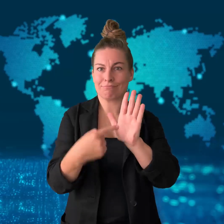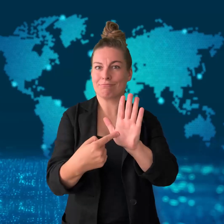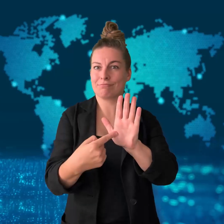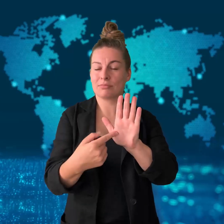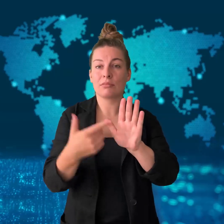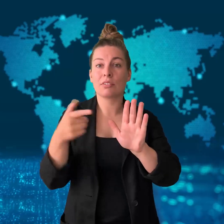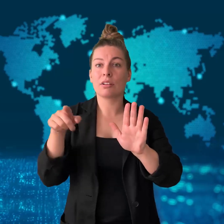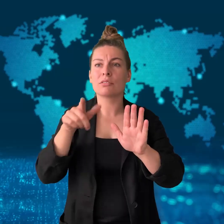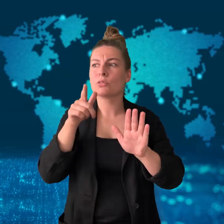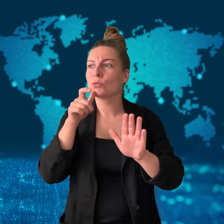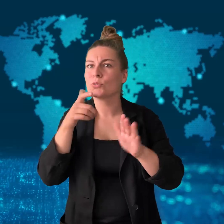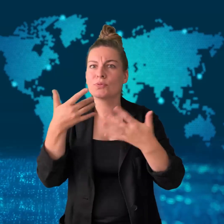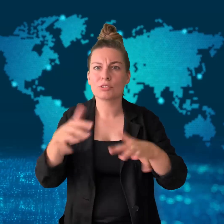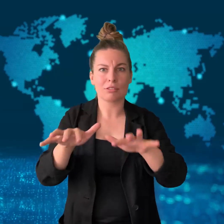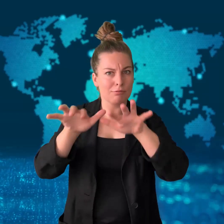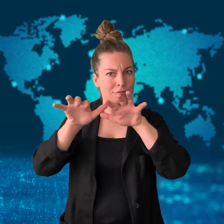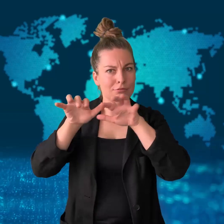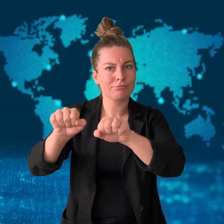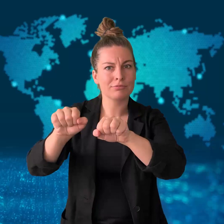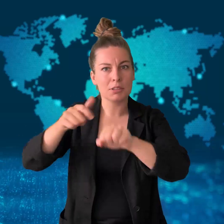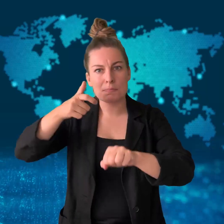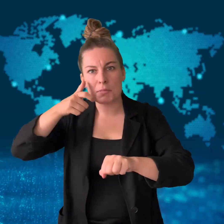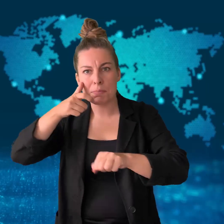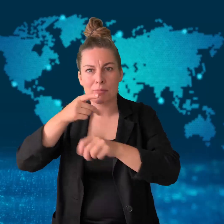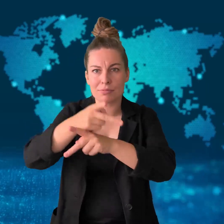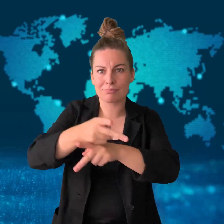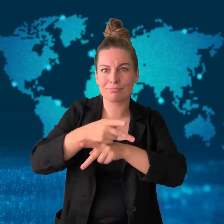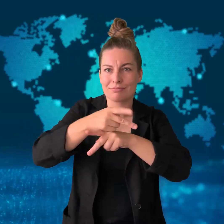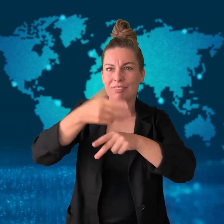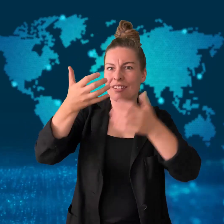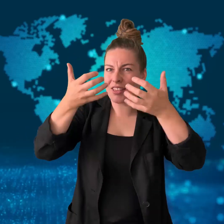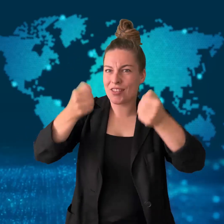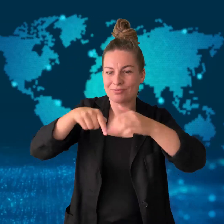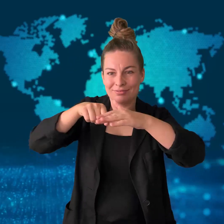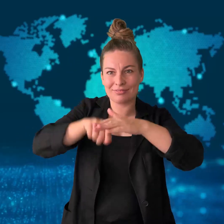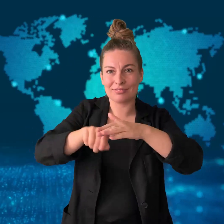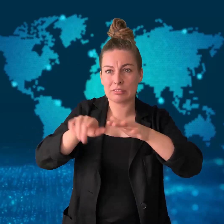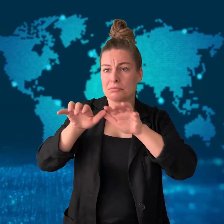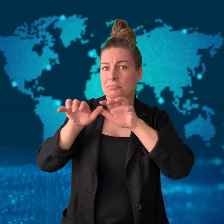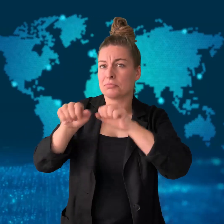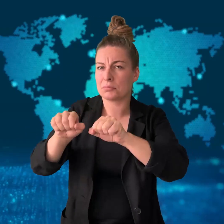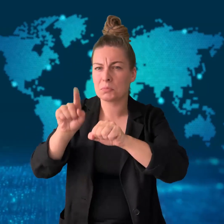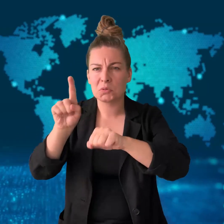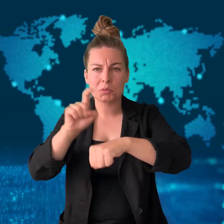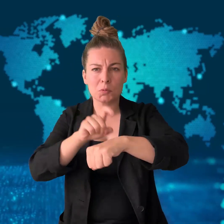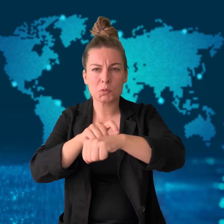and then escorted to the palace's front gate.